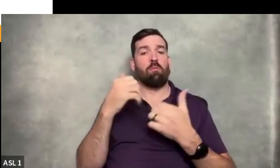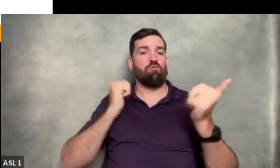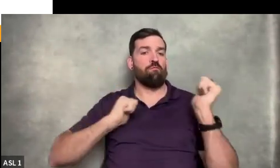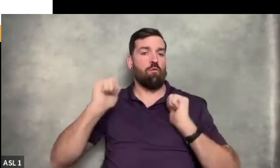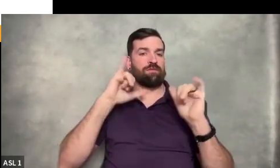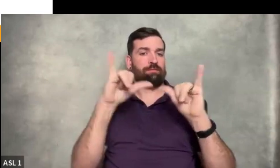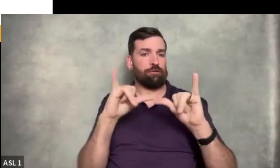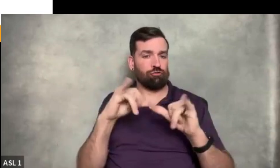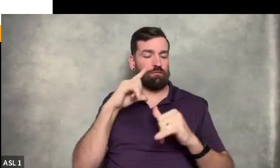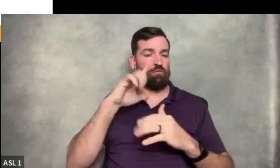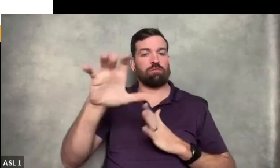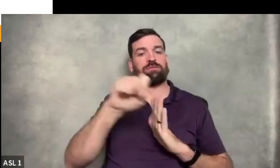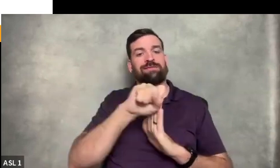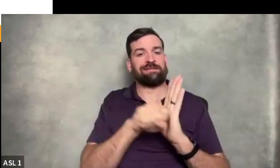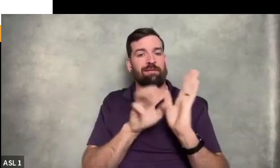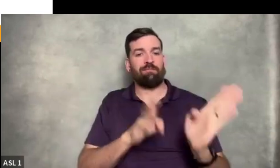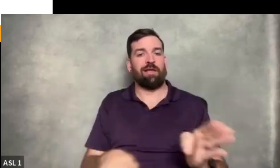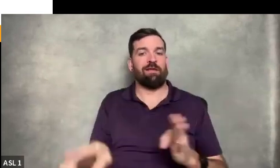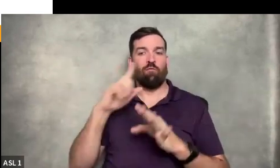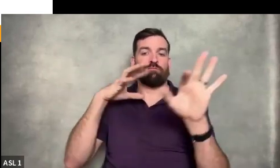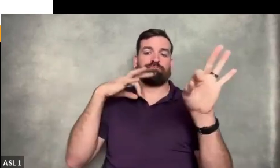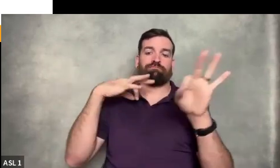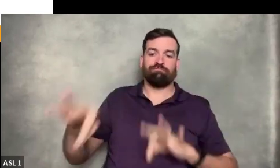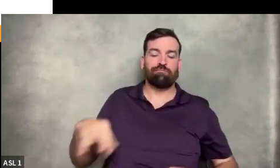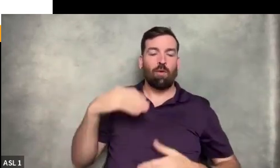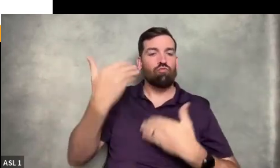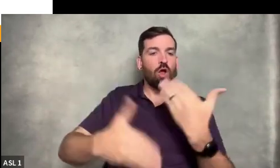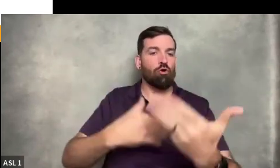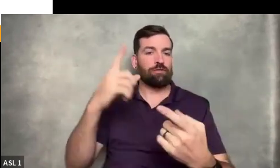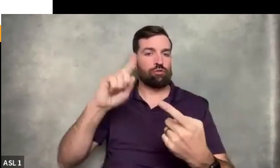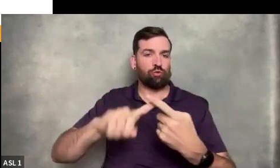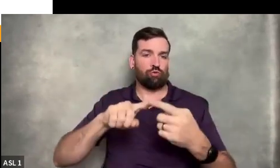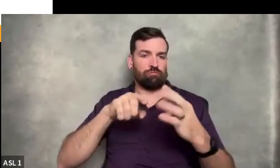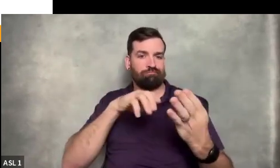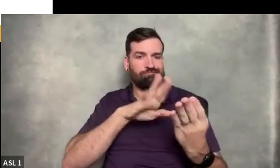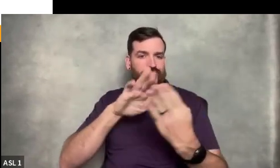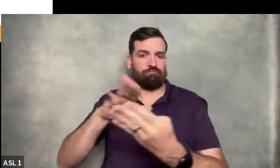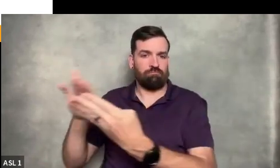plans to describe their progress towards the areas to address. That is the direct